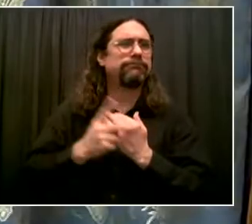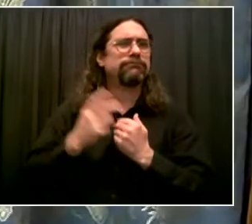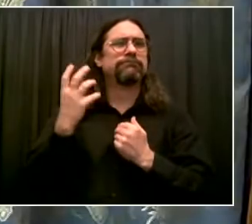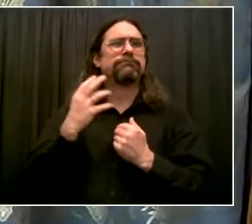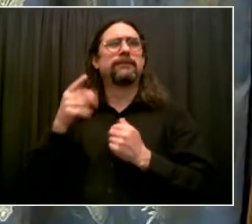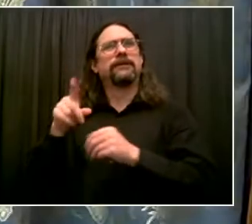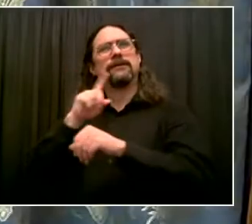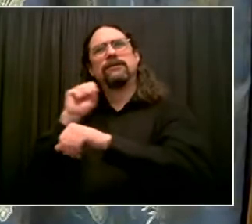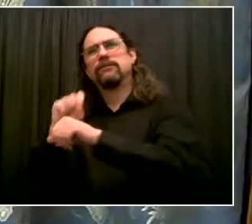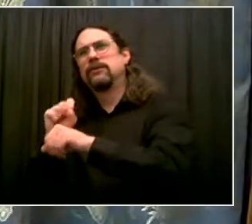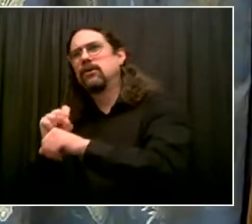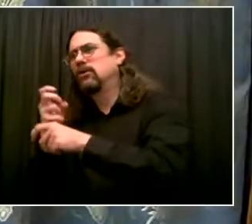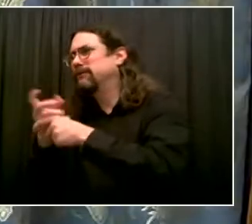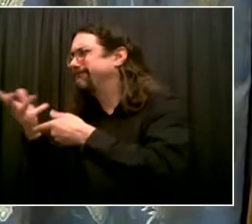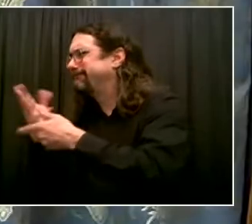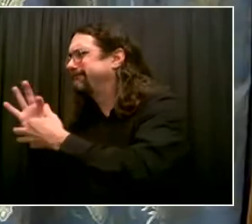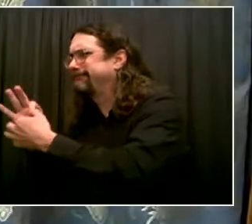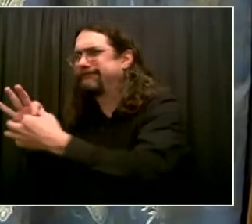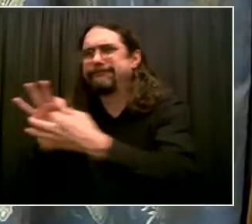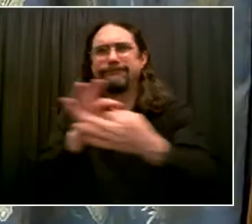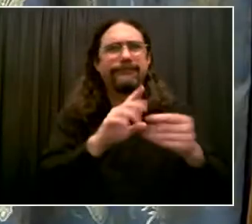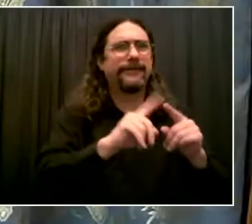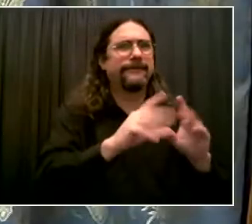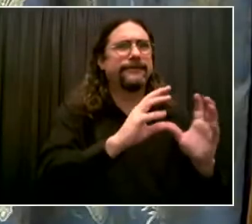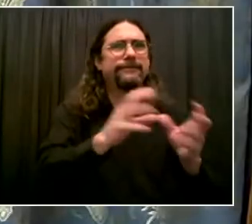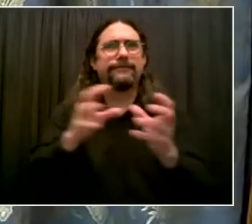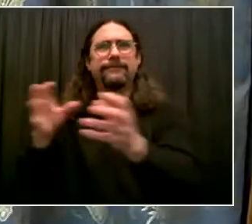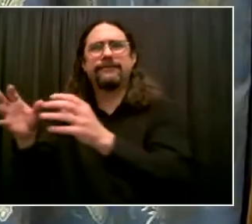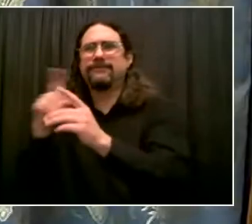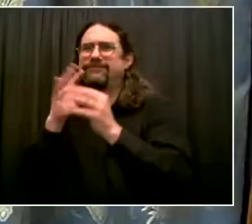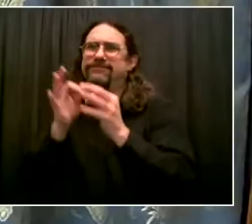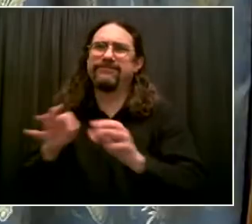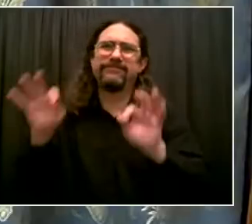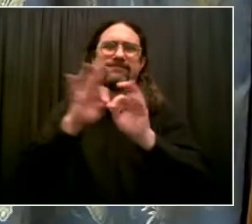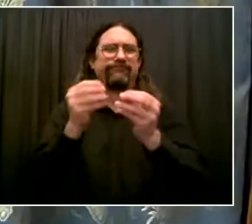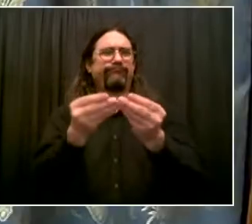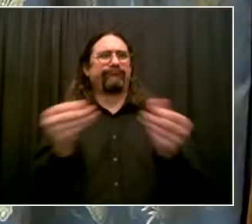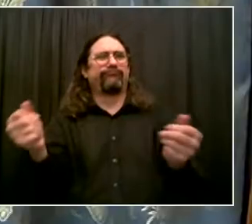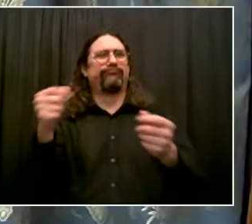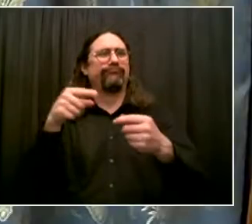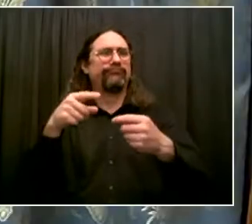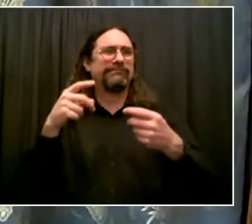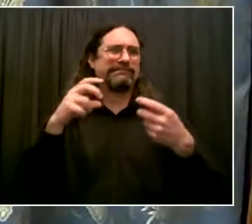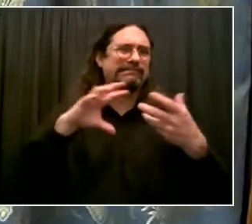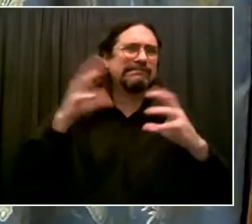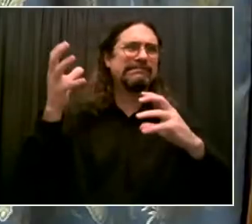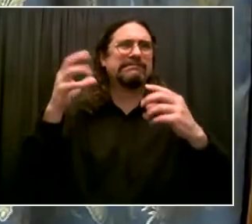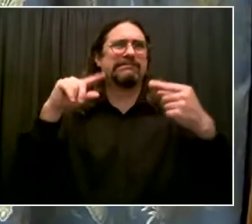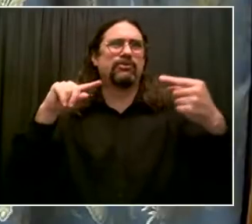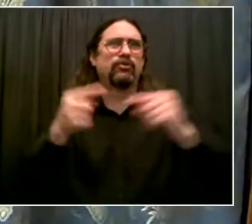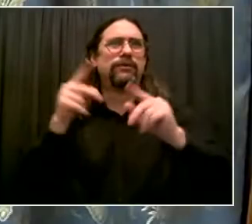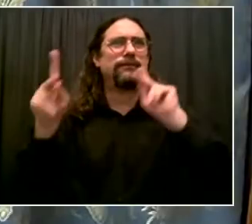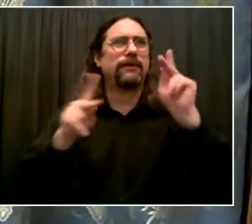THERE, I THINK THE ONE THING THAT MATTERS MOST IS WE REALIZE AND ACKNOWLEDGE, WE ARE NOT